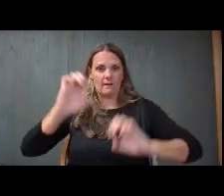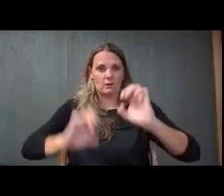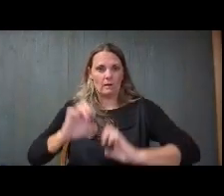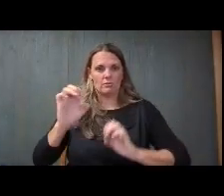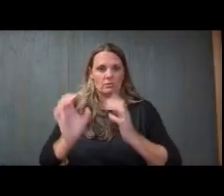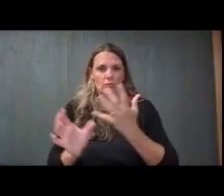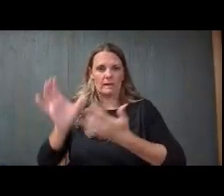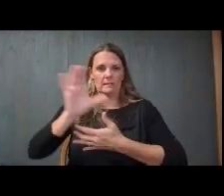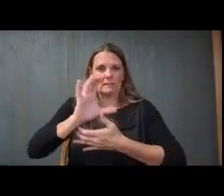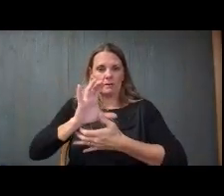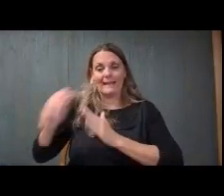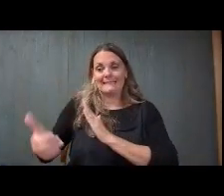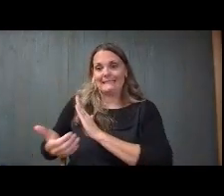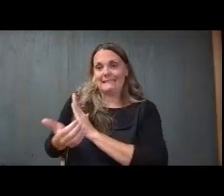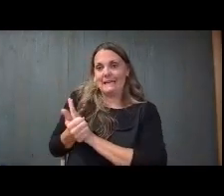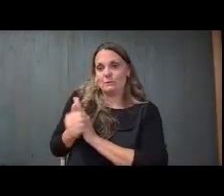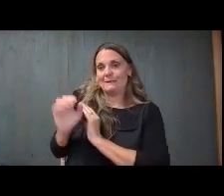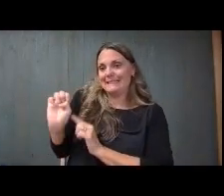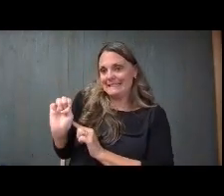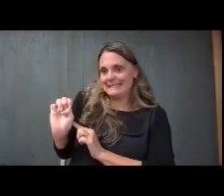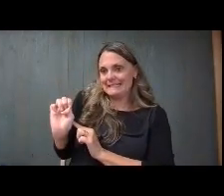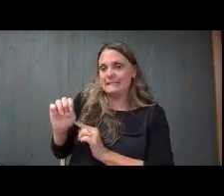which is attachment E in the RFA.